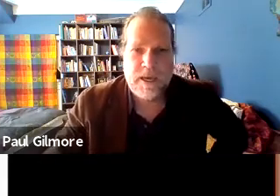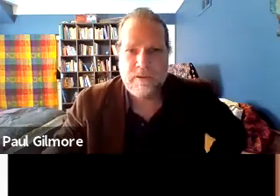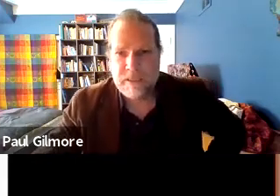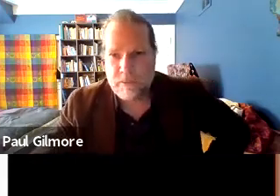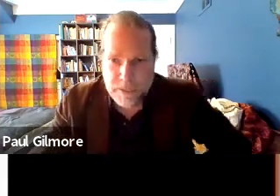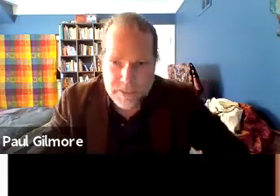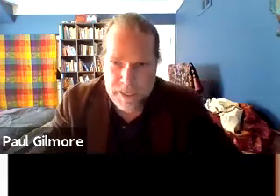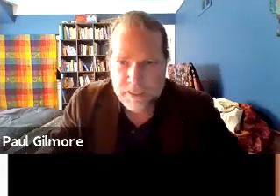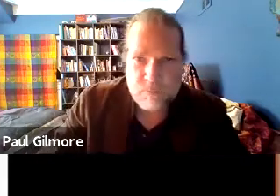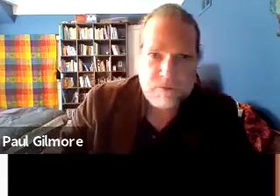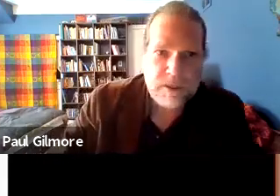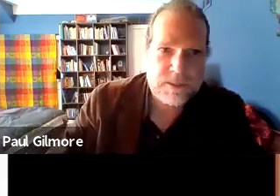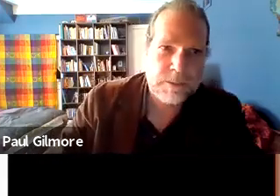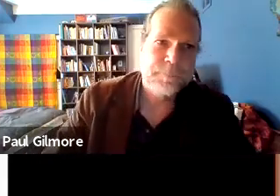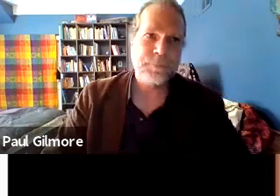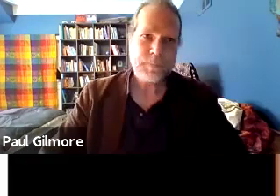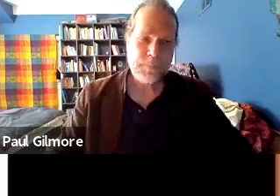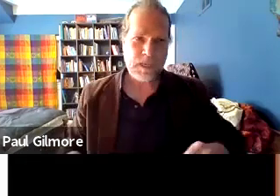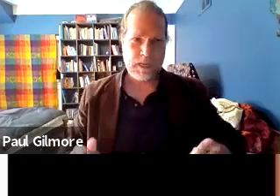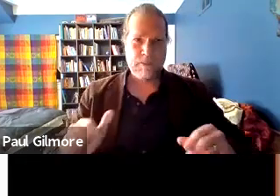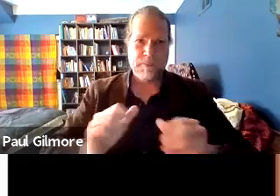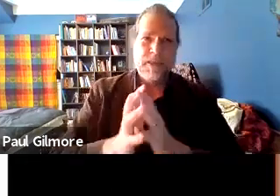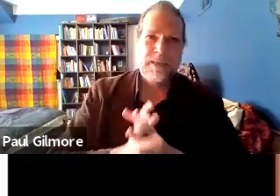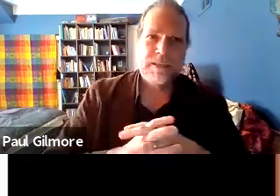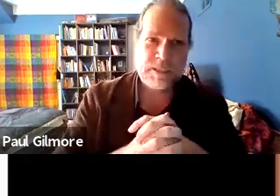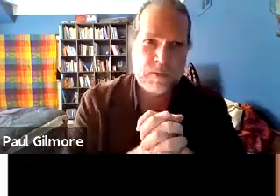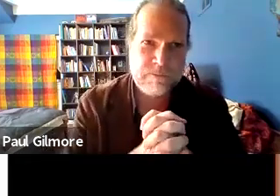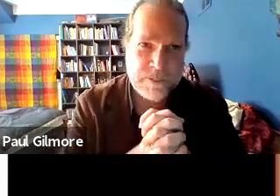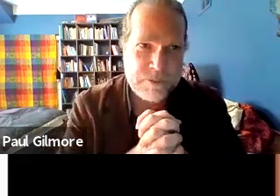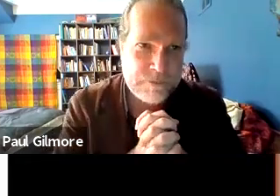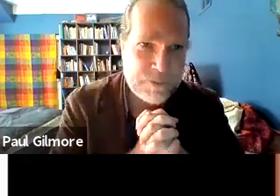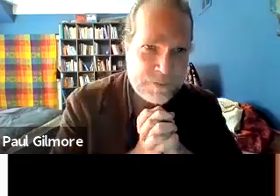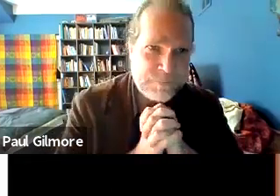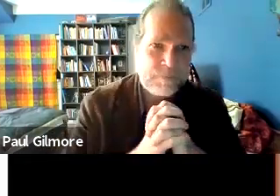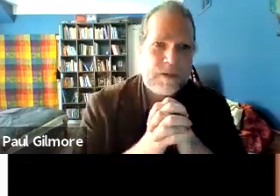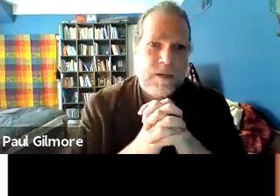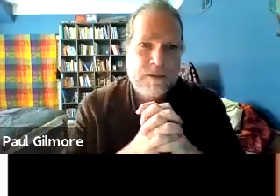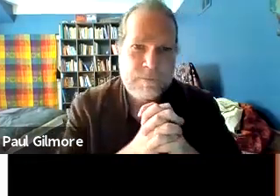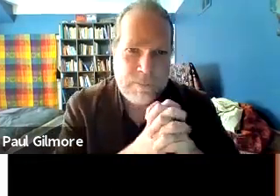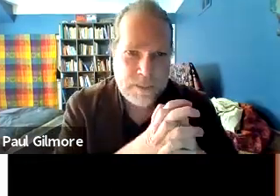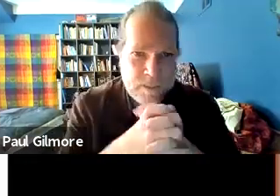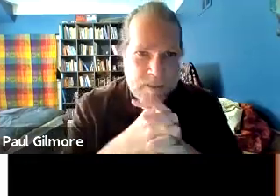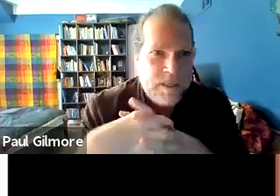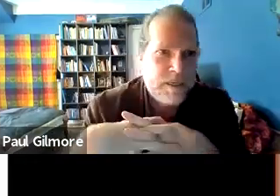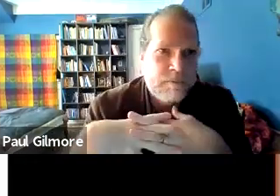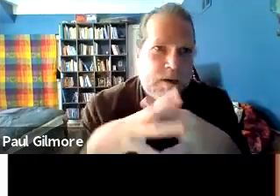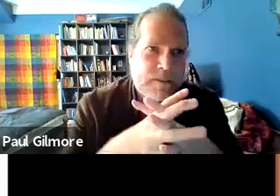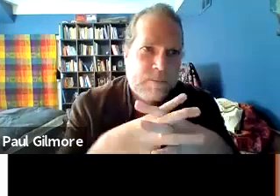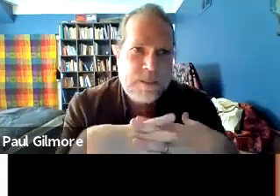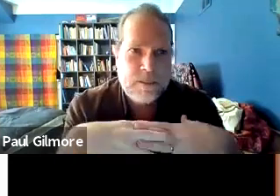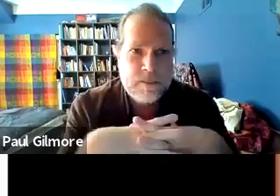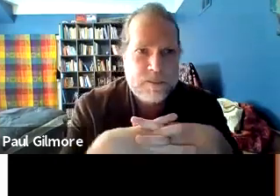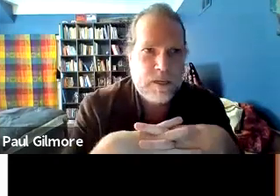have. And I would like to end with this. This is one of our students, Mia baratza Martinez,